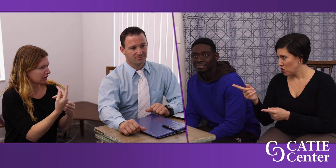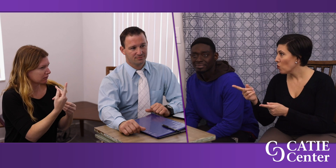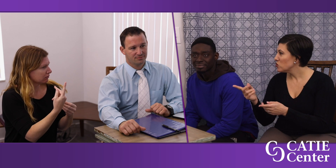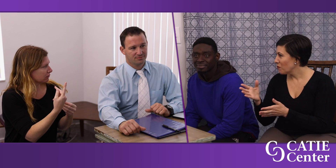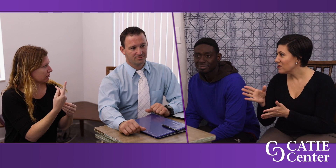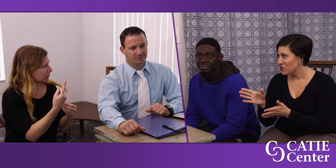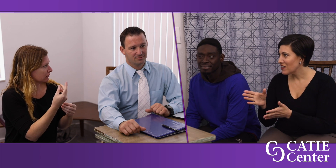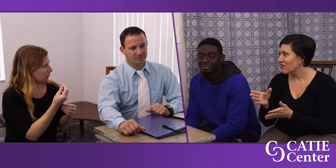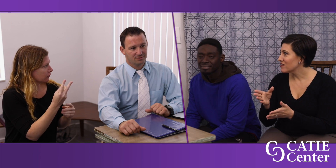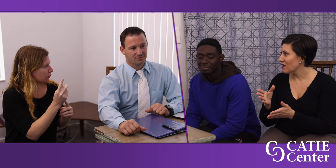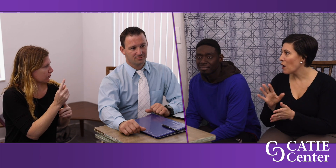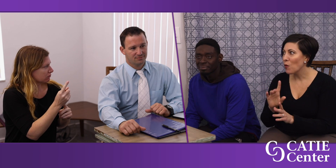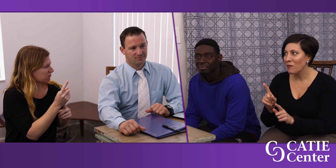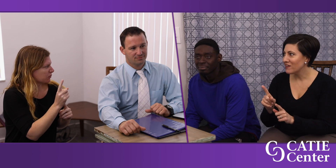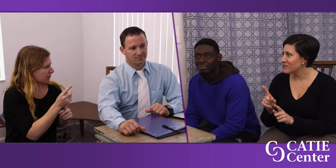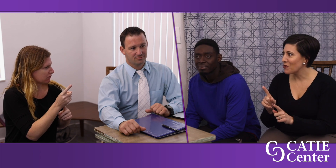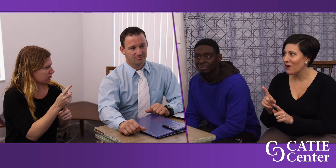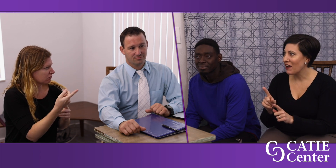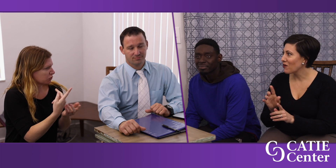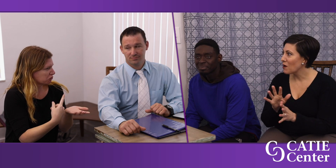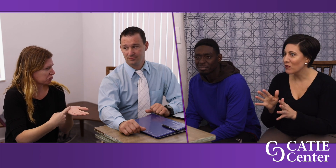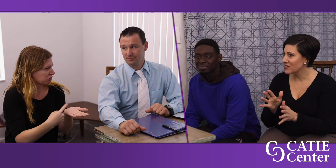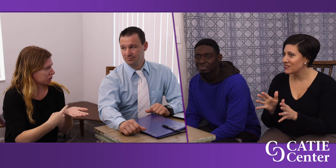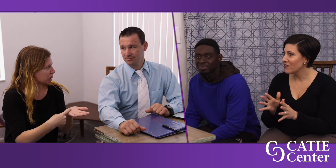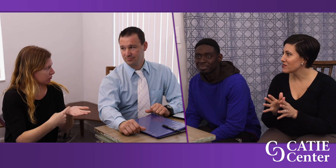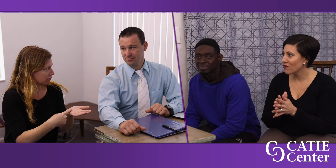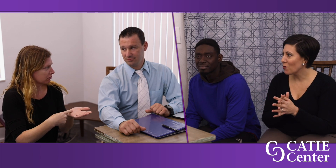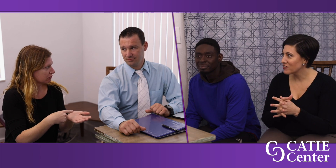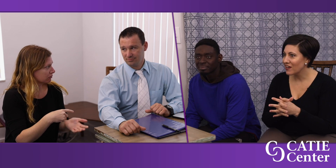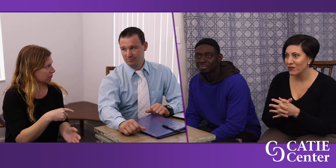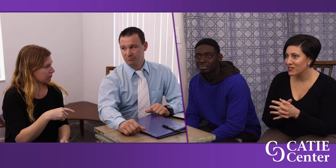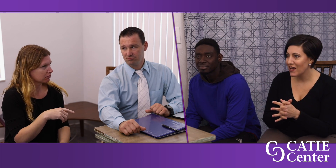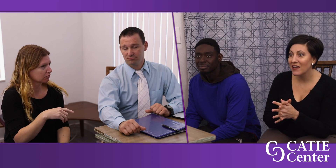So would you mind just giving us a couple minutes to work out a couple of details of our work together today?